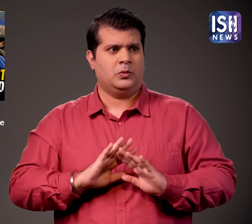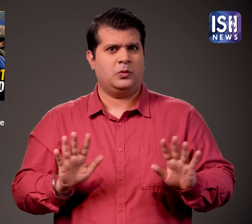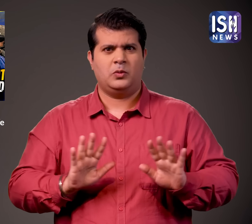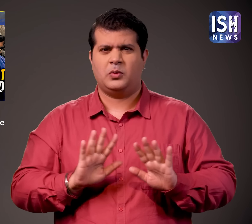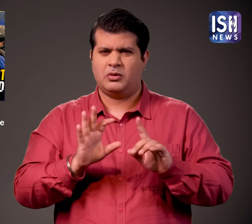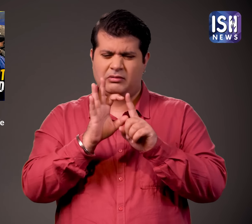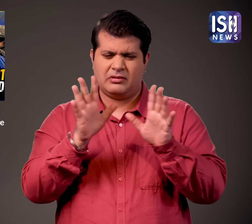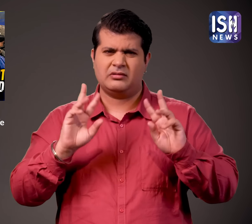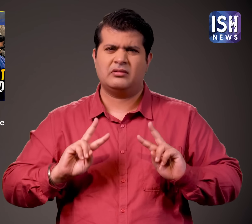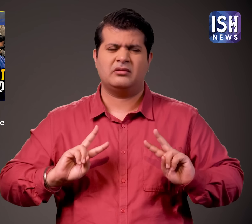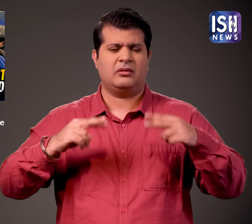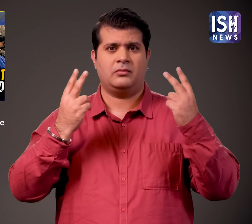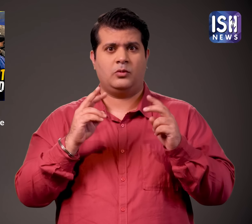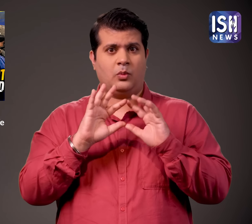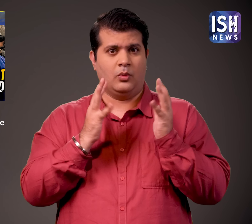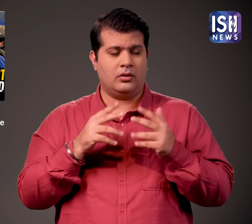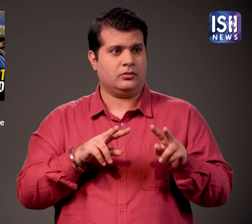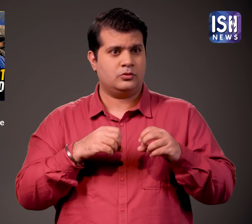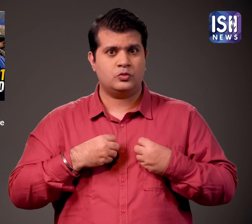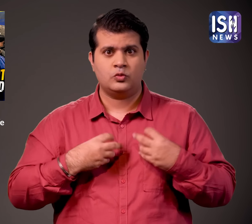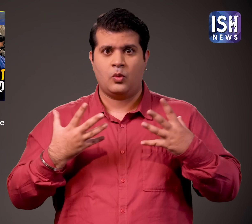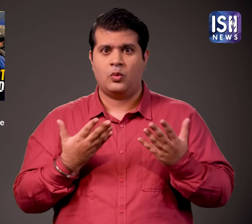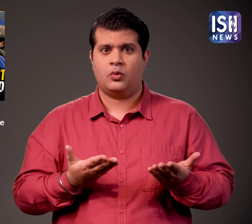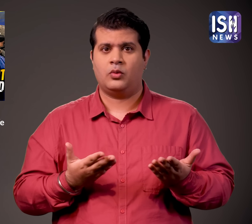The dangerous attack sent shockwaves across the world.